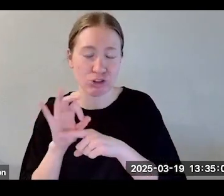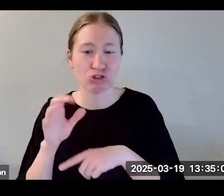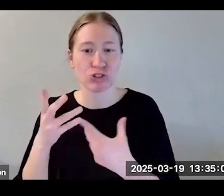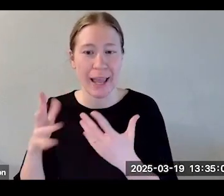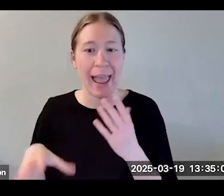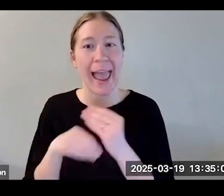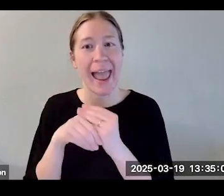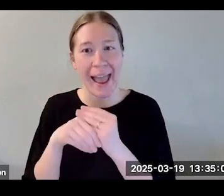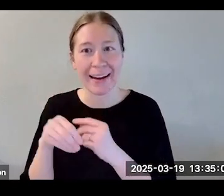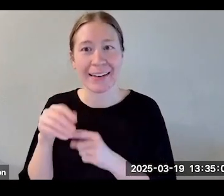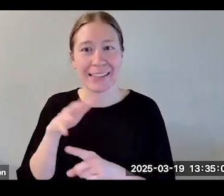or increase your line spacing.